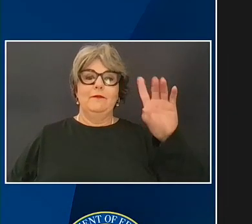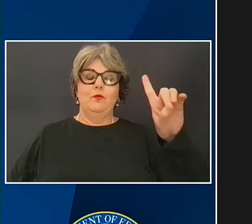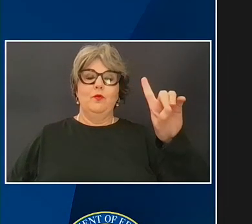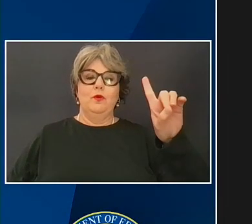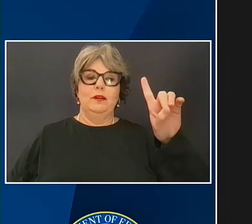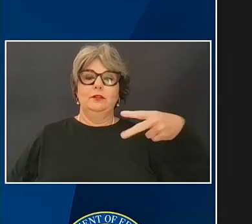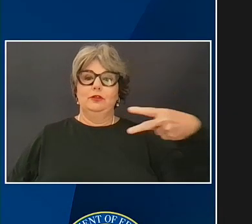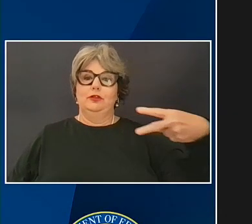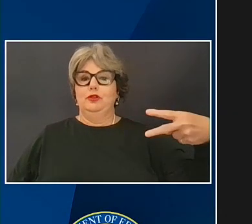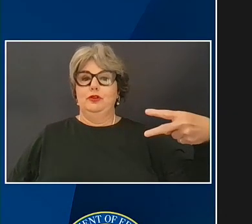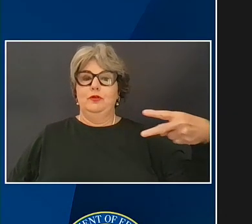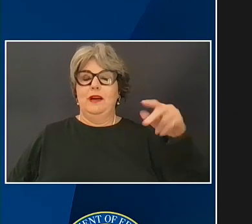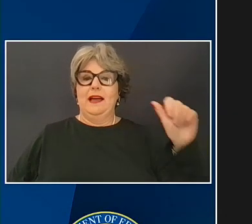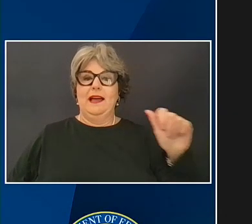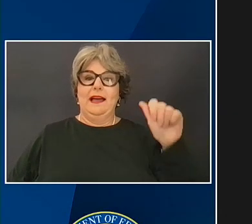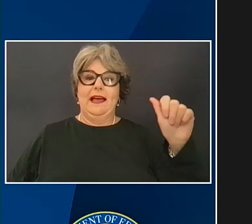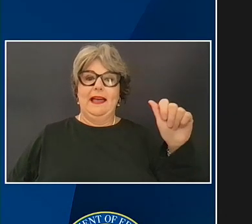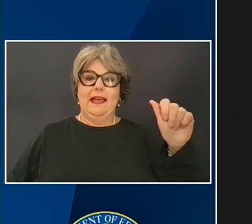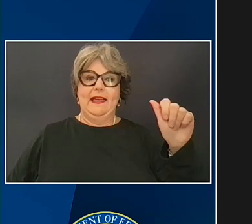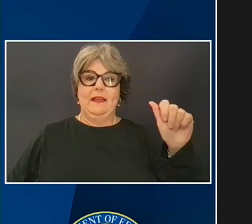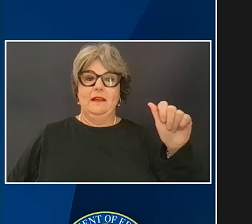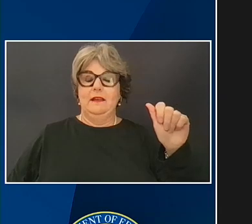(a). Can we see thumbs on this section?